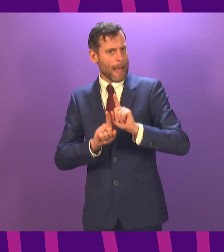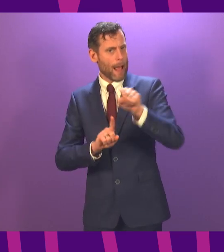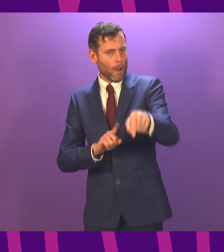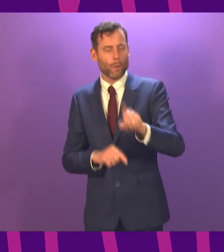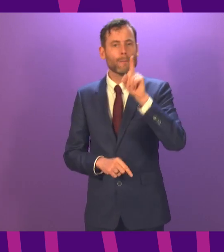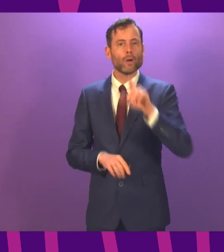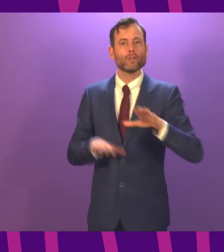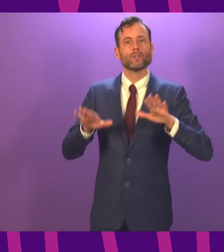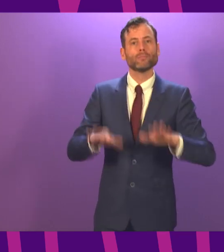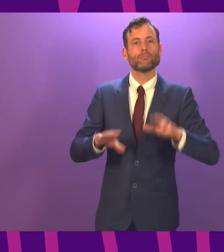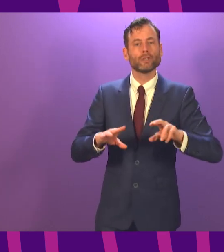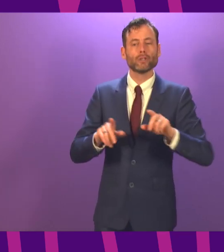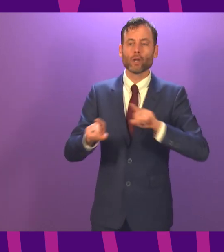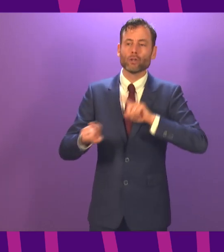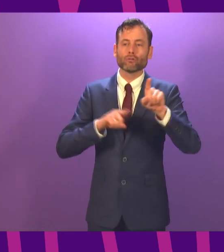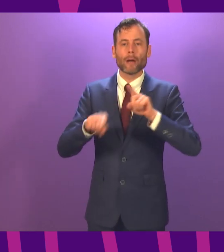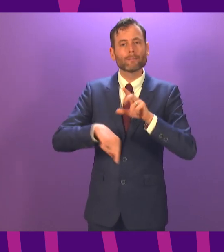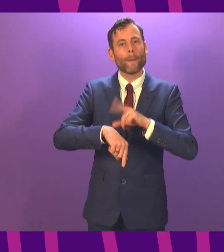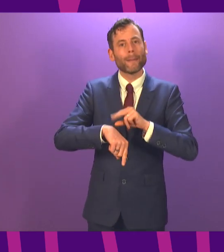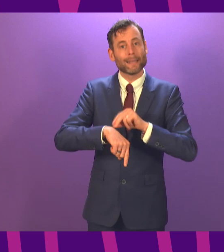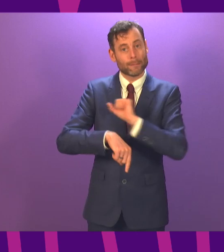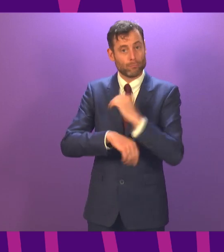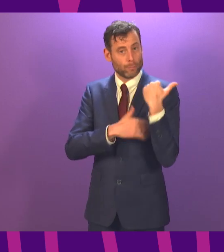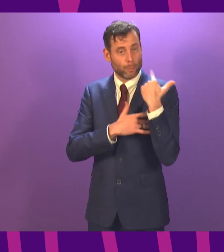Given that the British Transport Police is responsible for policing the rail network,